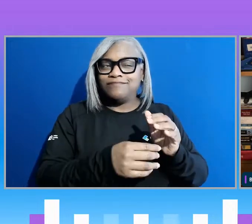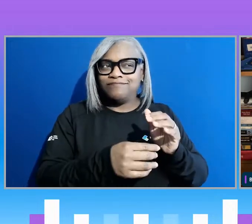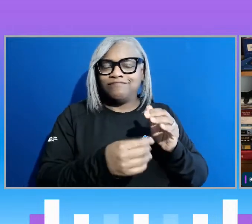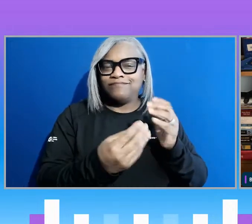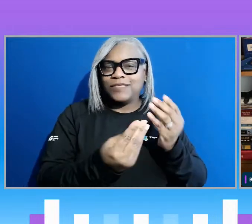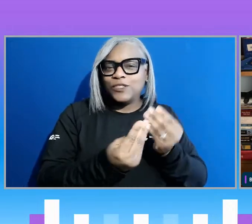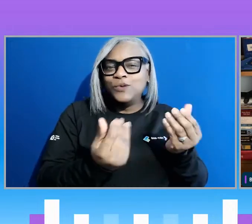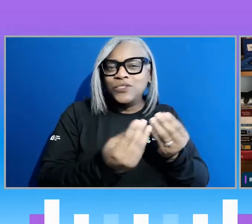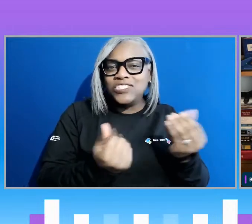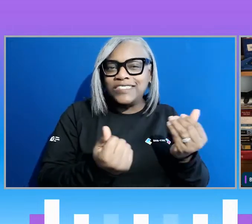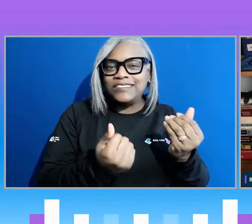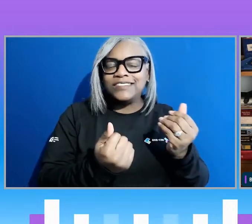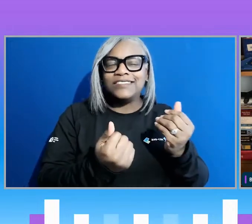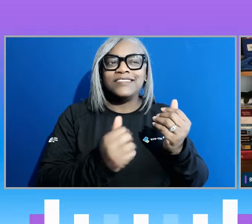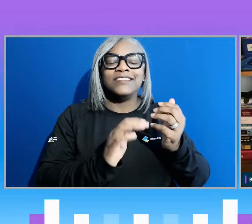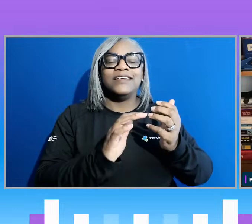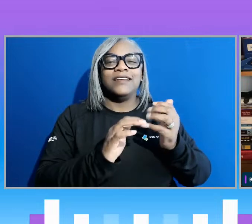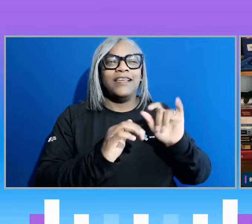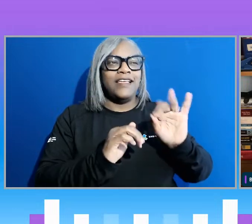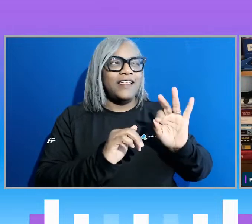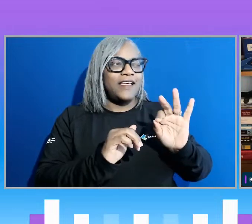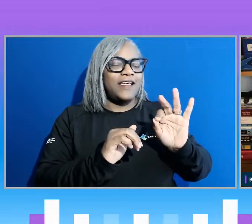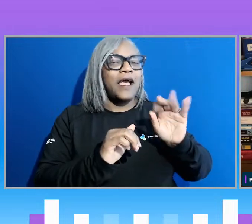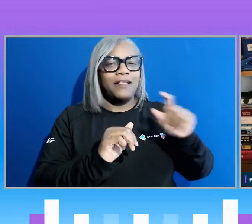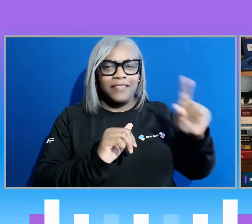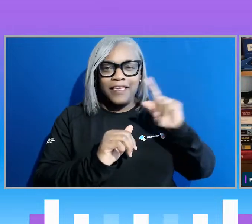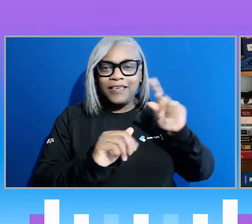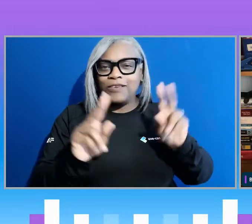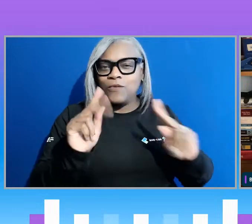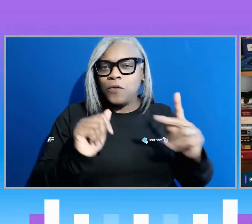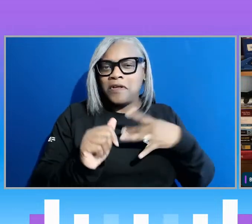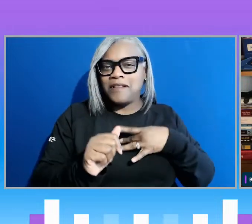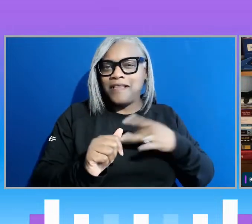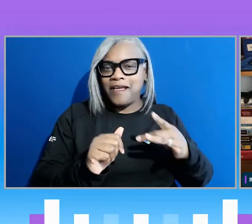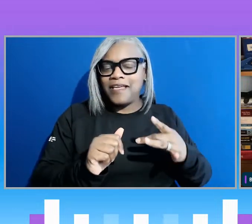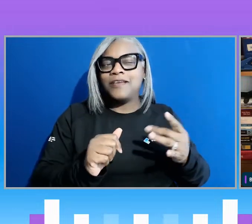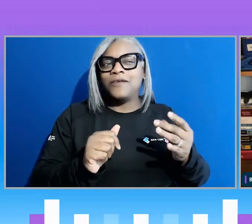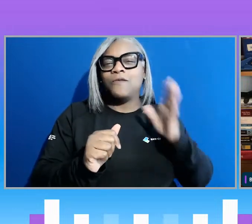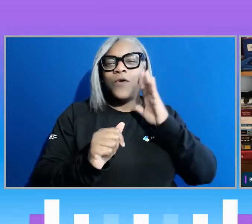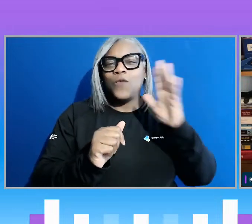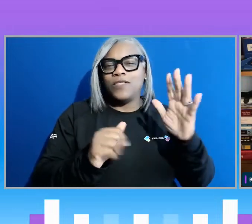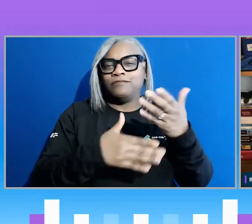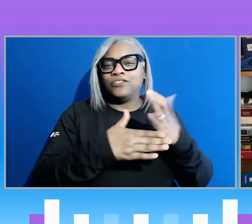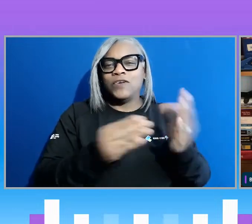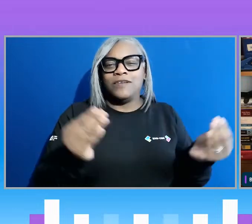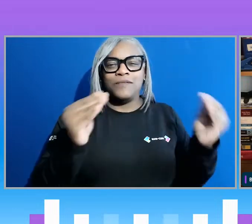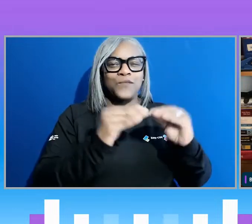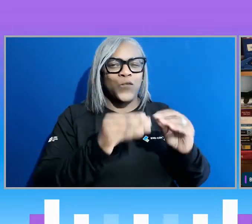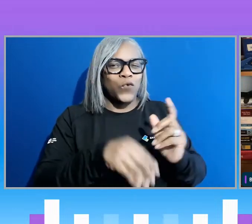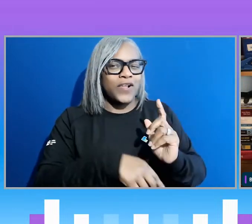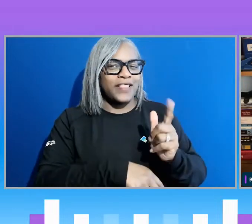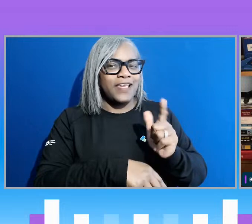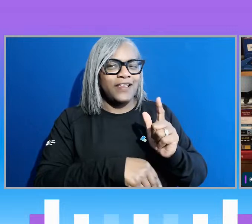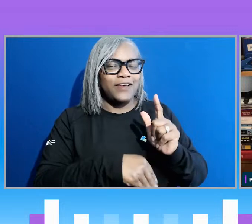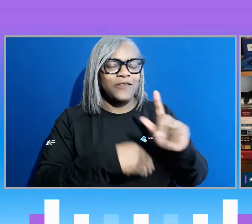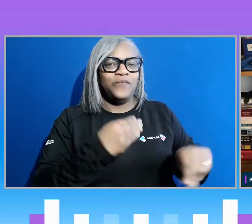idea, which is which I think people will enjoy. But yeah,